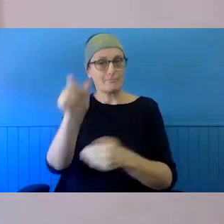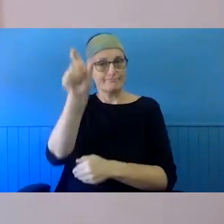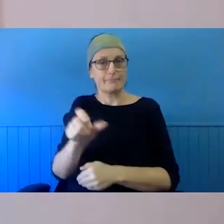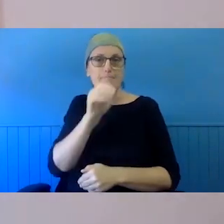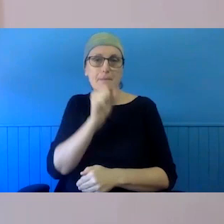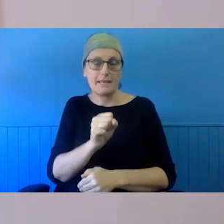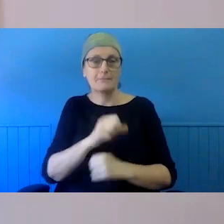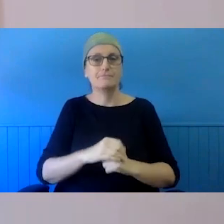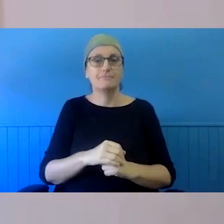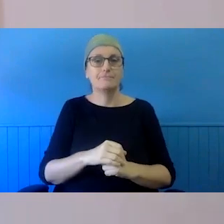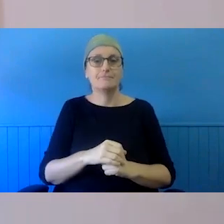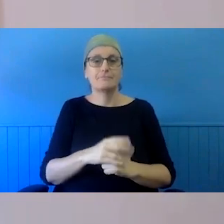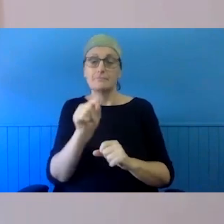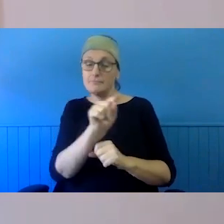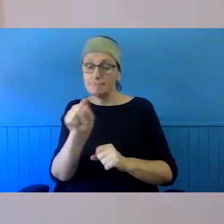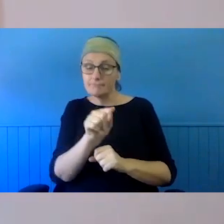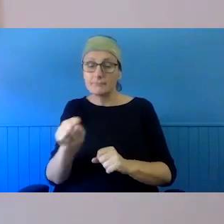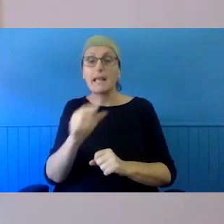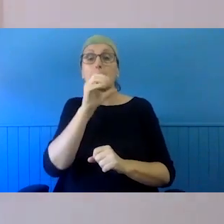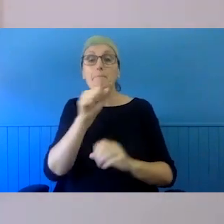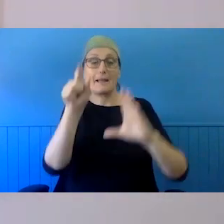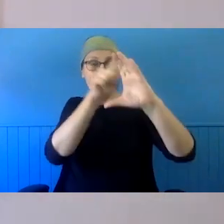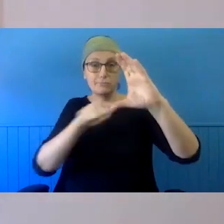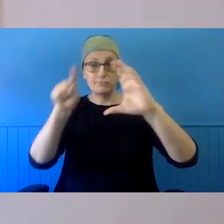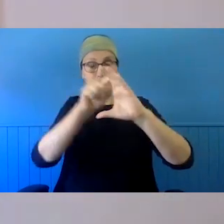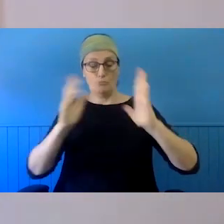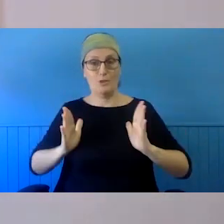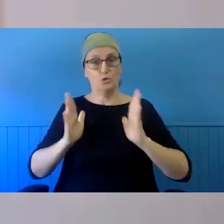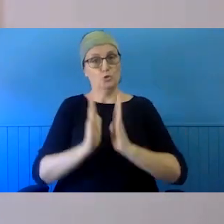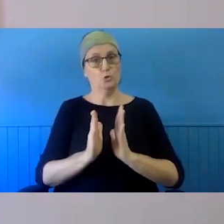wearing a suit in front of a painted background. Peter Tullin is the